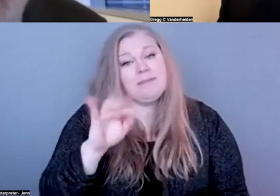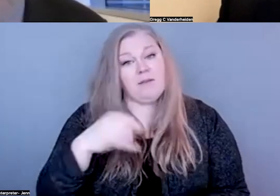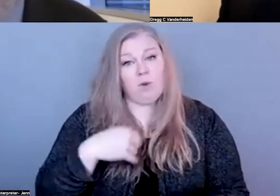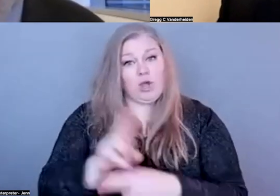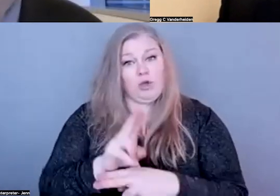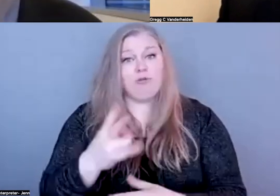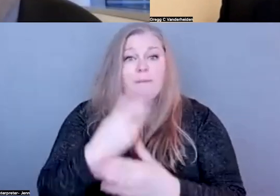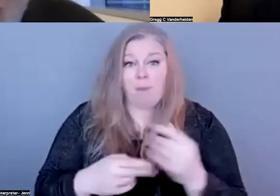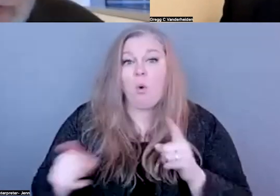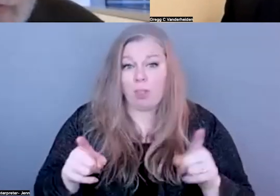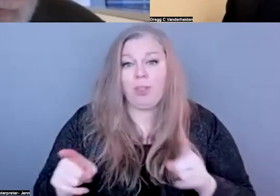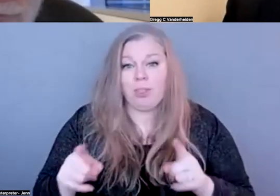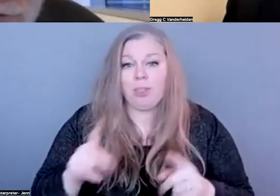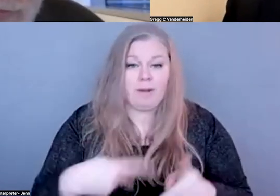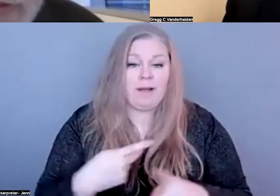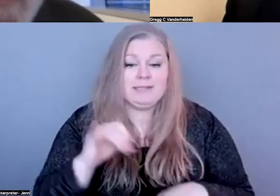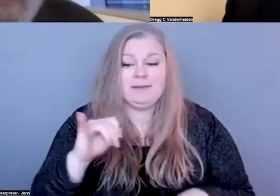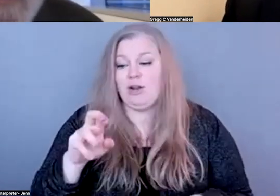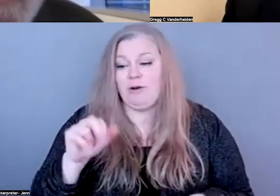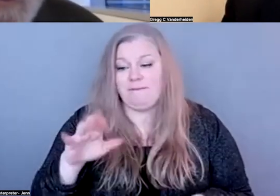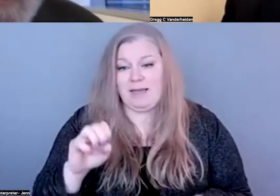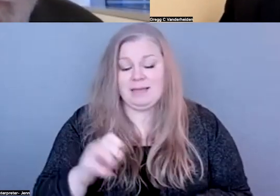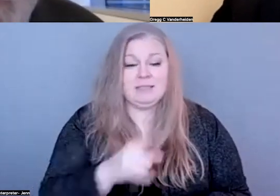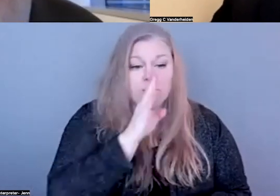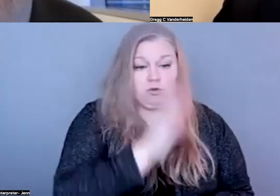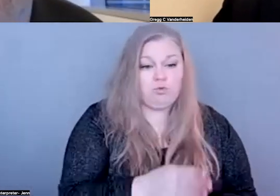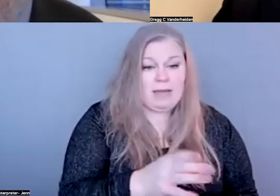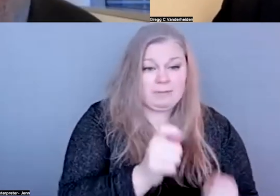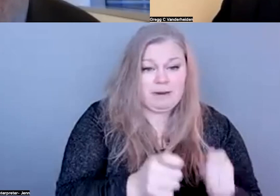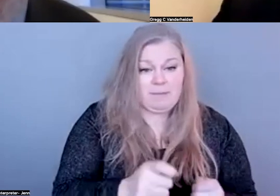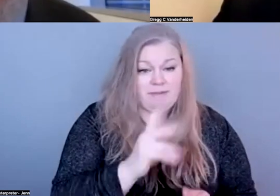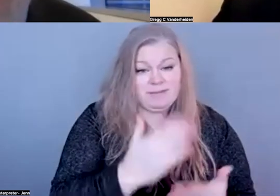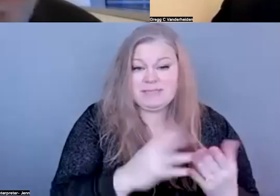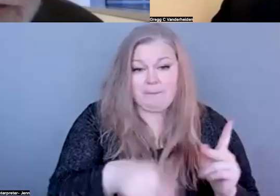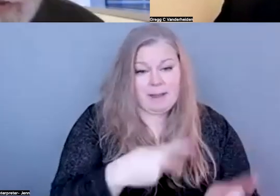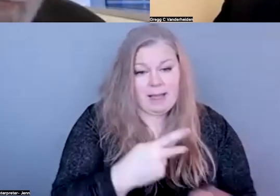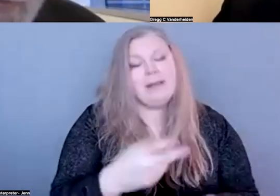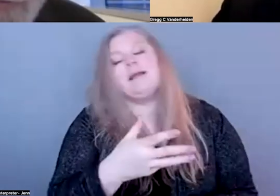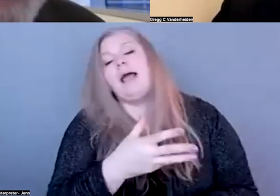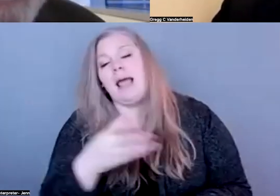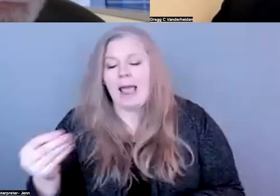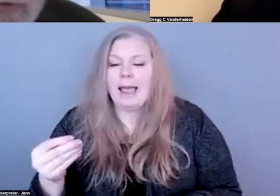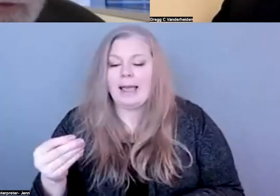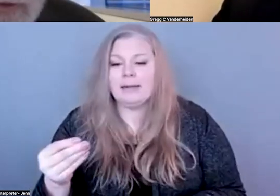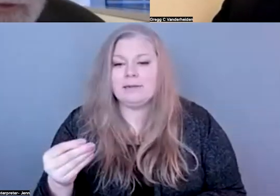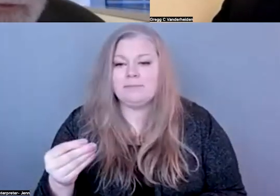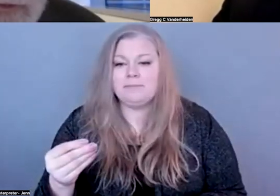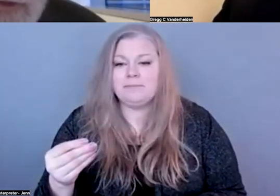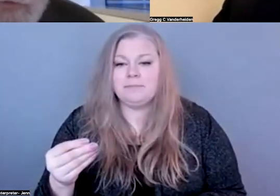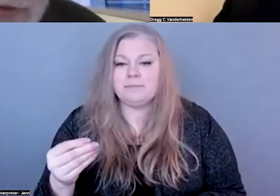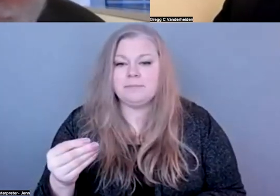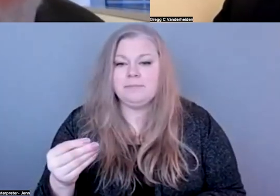these kinds of interfaces -- direct manipulation of some sort, as well as a kind of conversation.